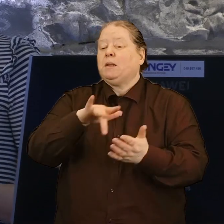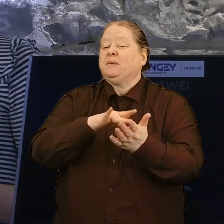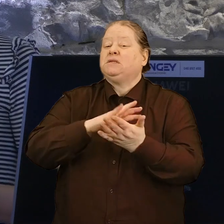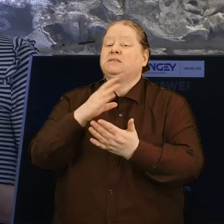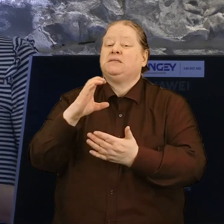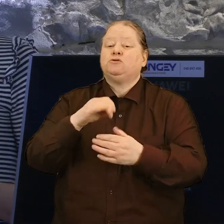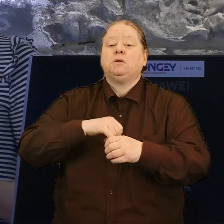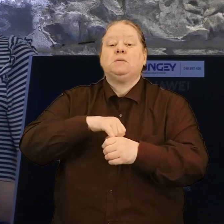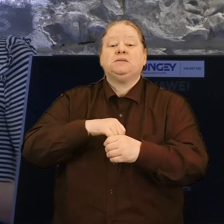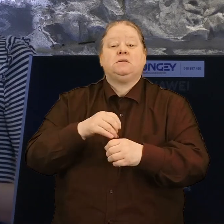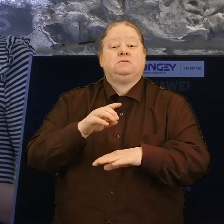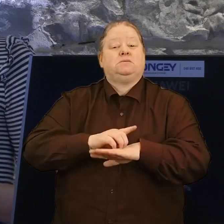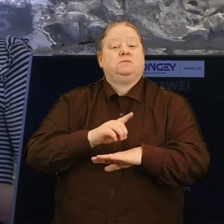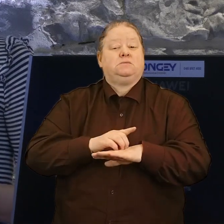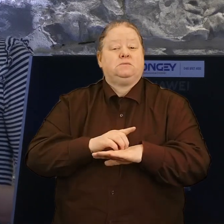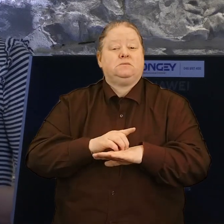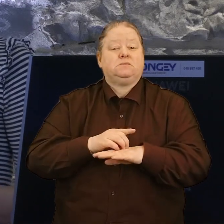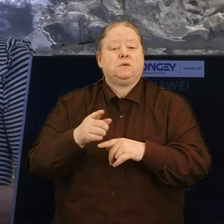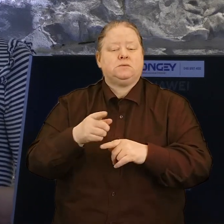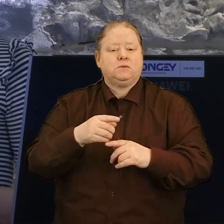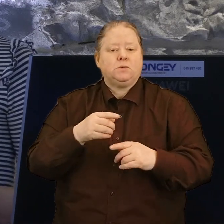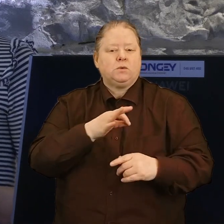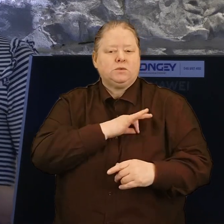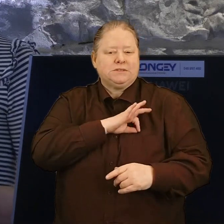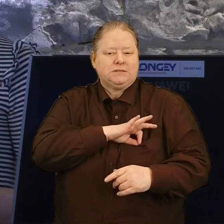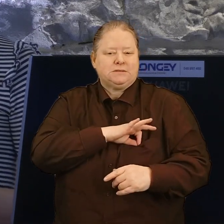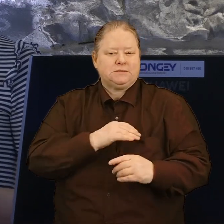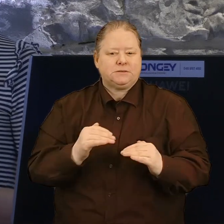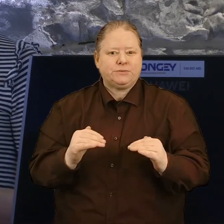medical practice had the potential to offer a good standard of income within ten years of graduation.